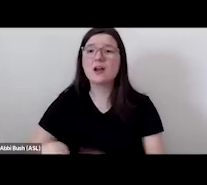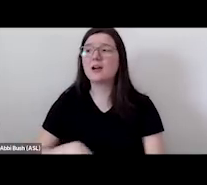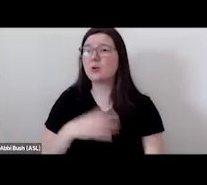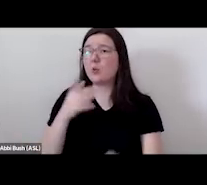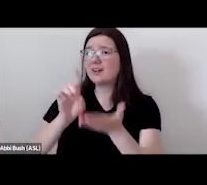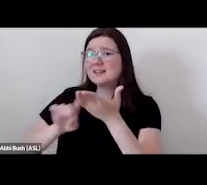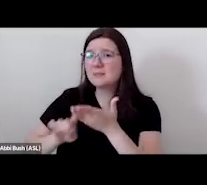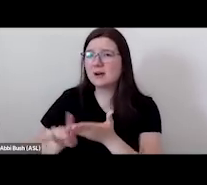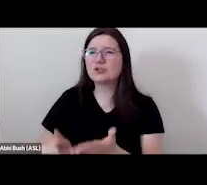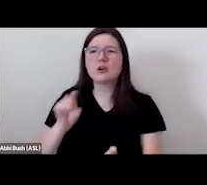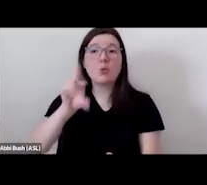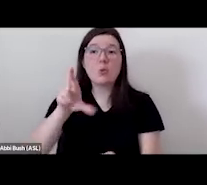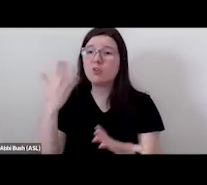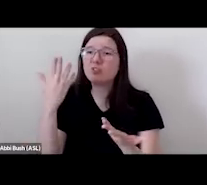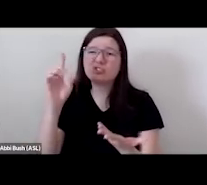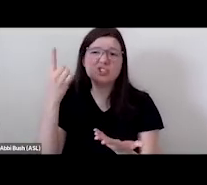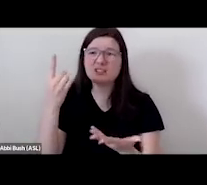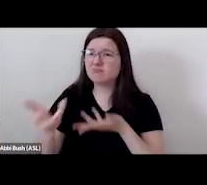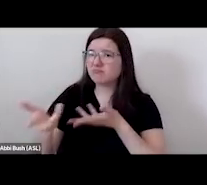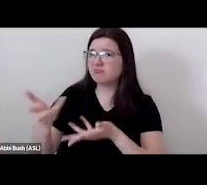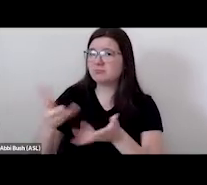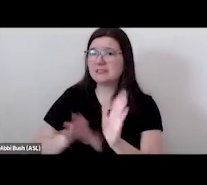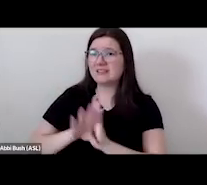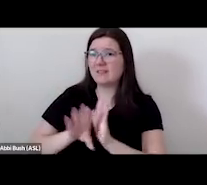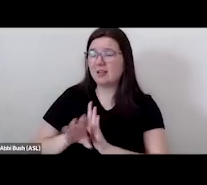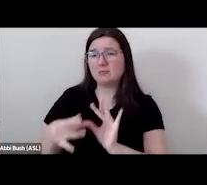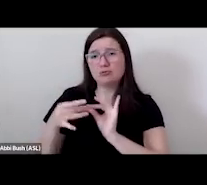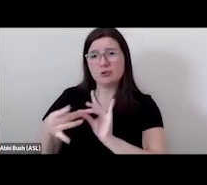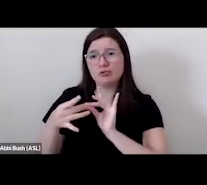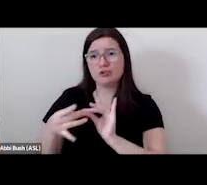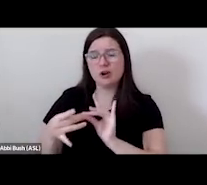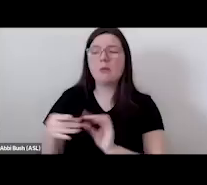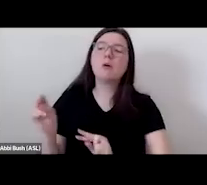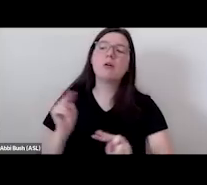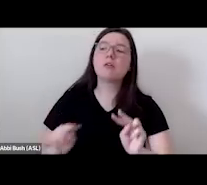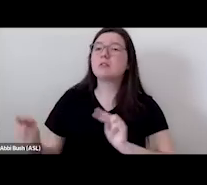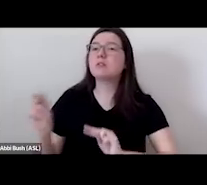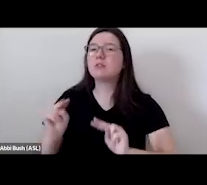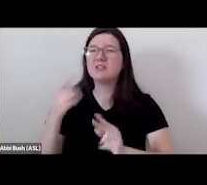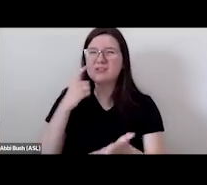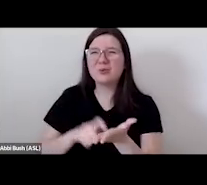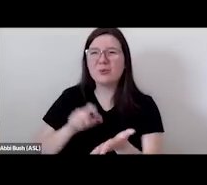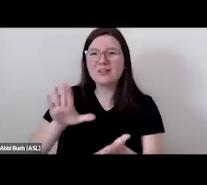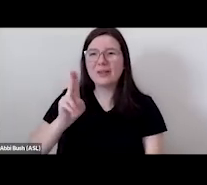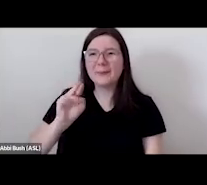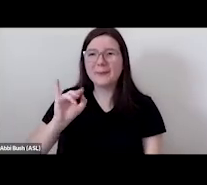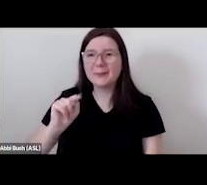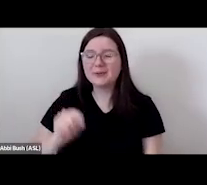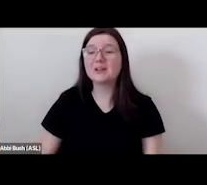you are noticing what's going on in their unit. If you're in shelter, you're noticing what's going on in their space and if you're in the street, you're noticing